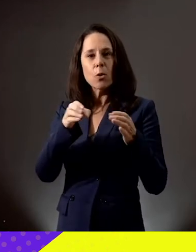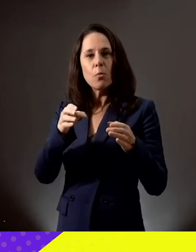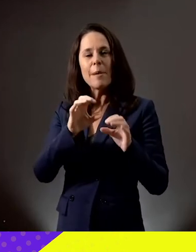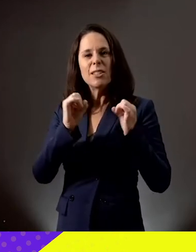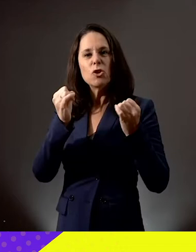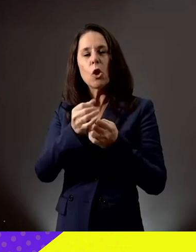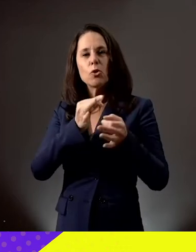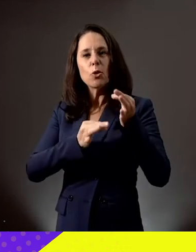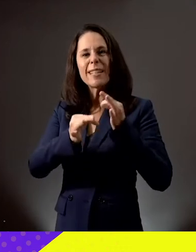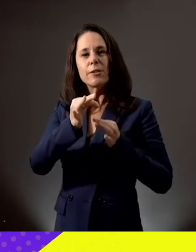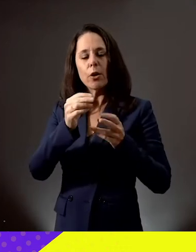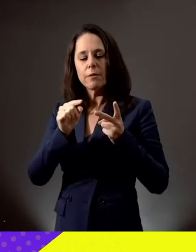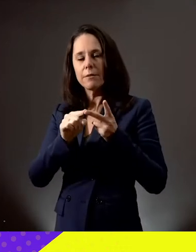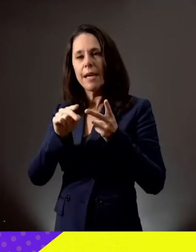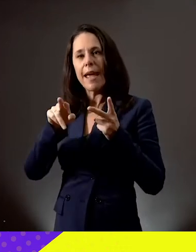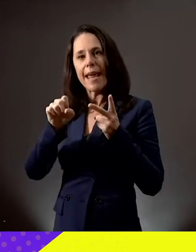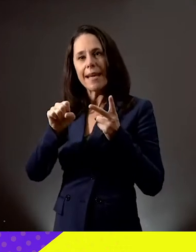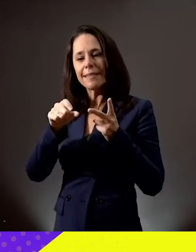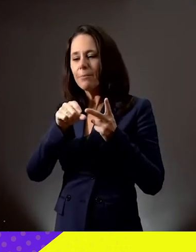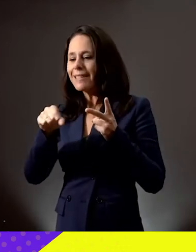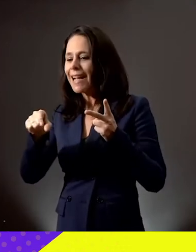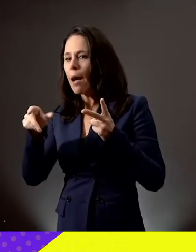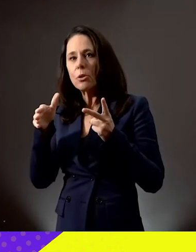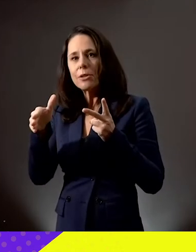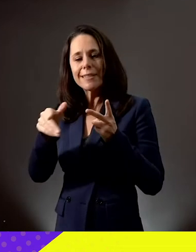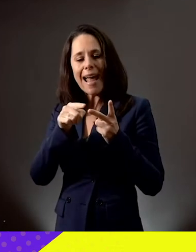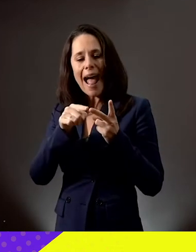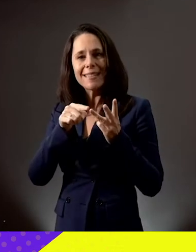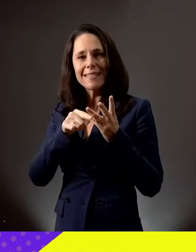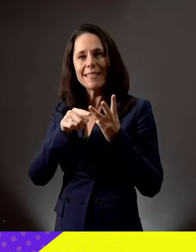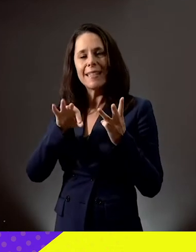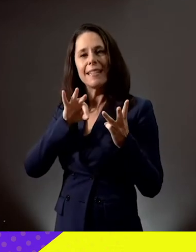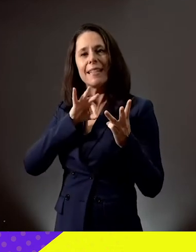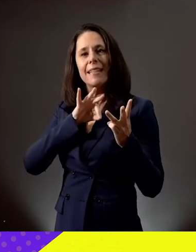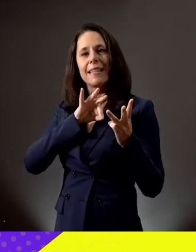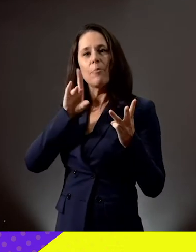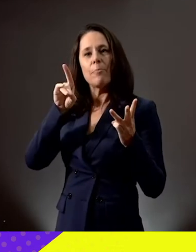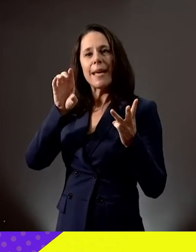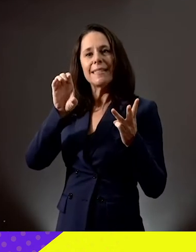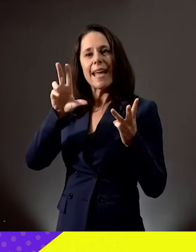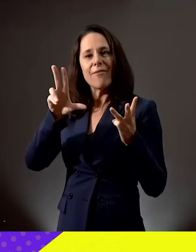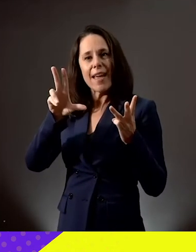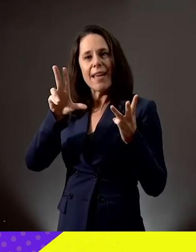NS with Kabelstraat... and PricewaterhouseCoopers with Inclusion Experience.